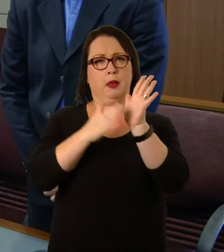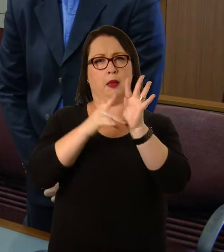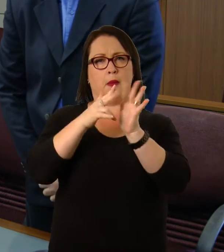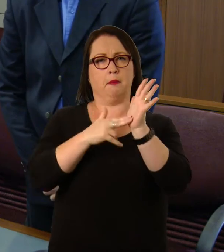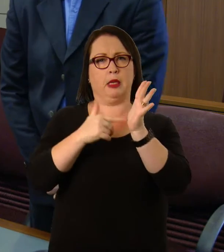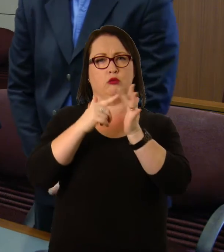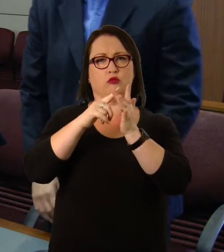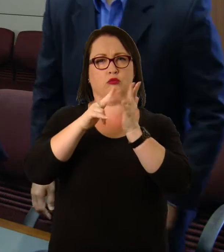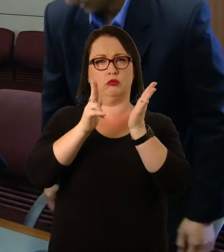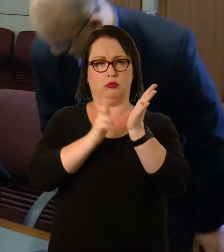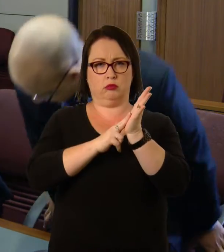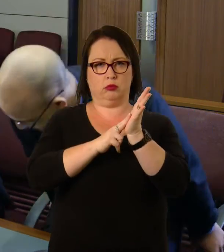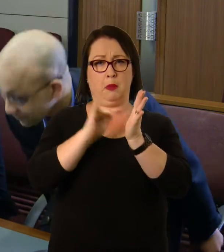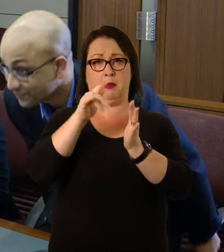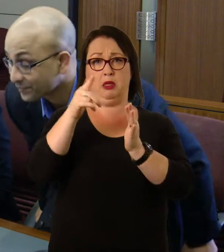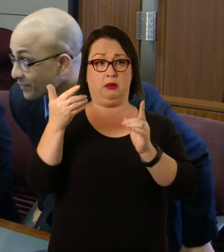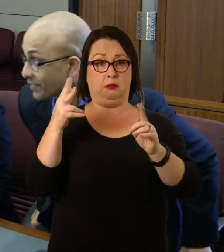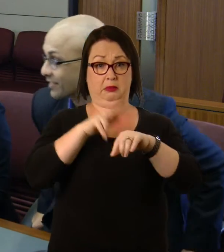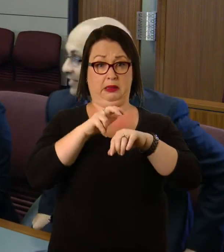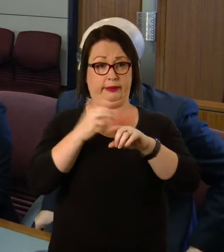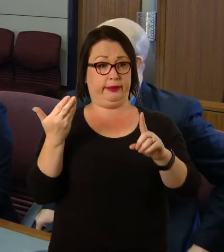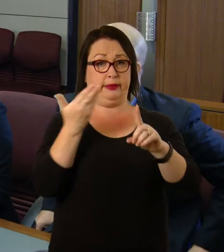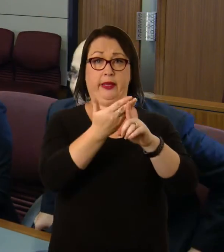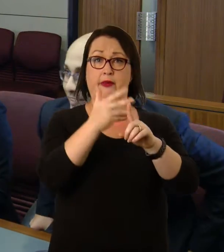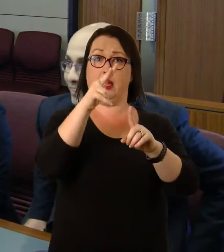If you have been served with an application and you don't go to this court appearance,